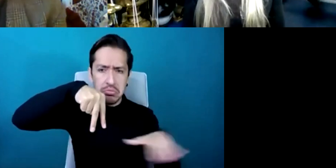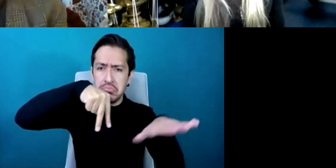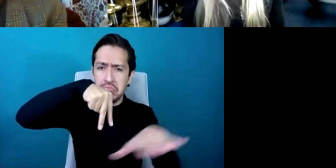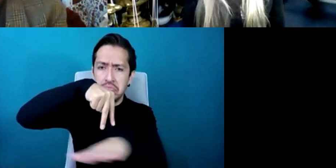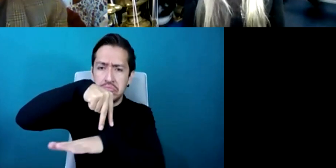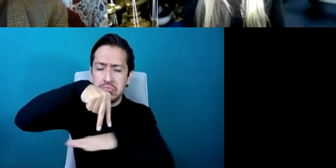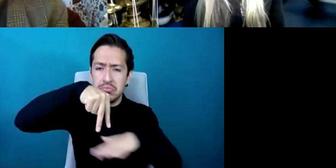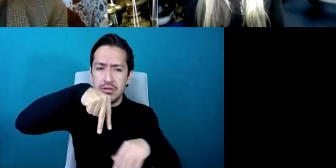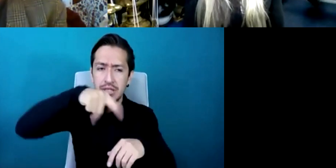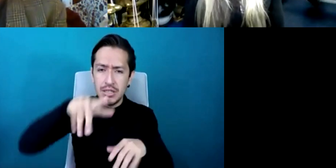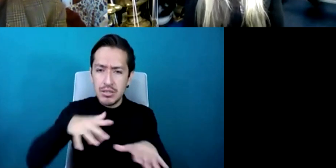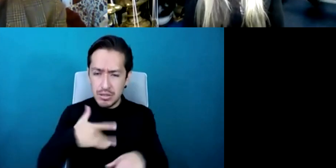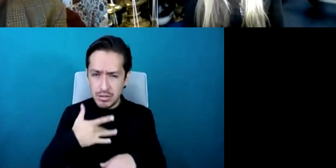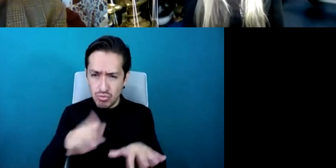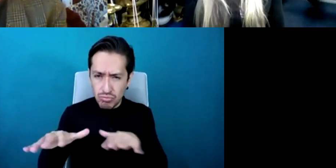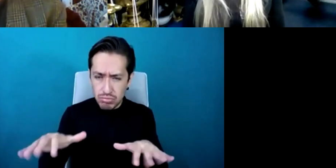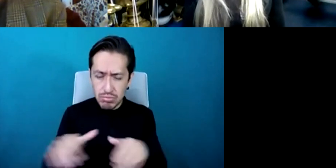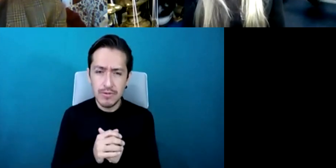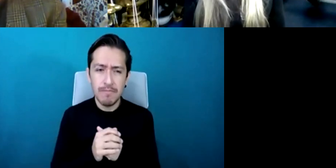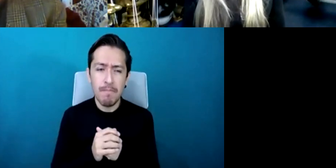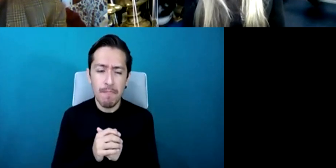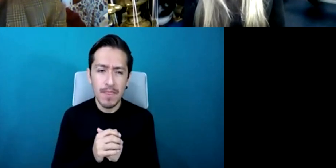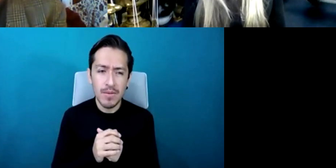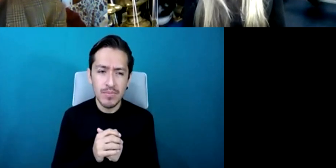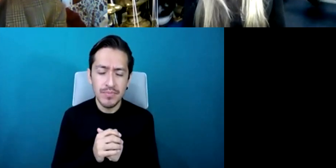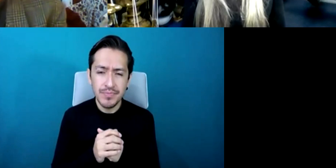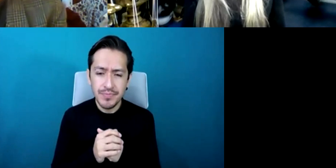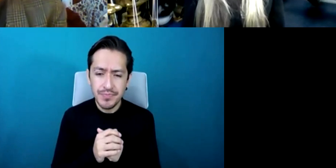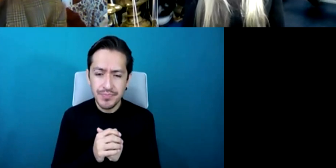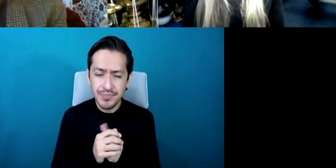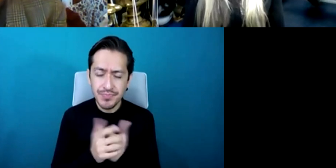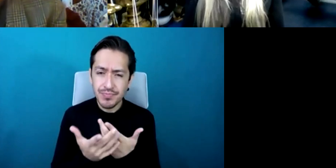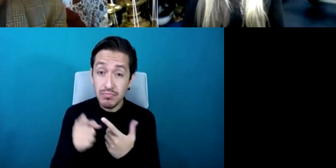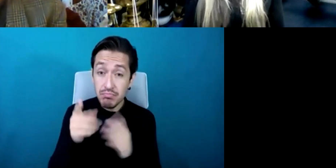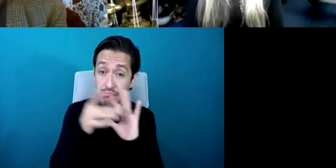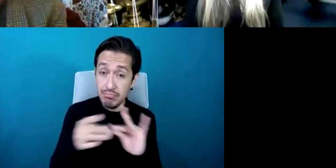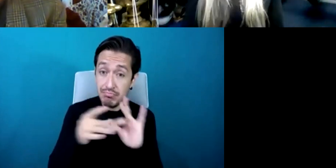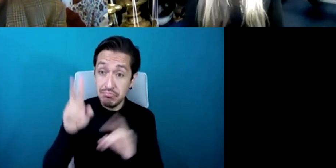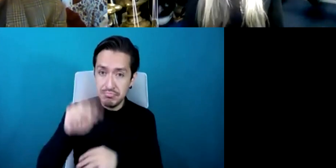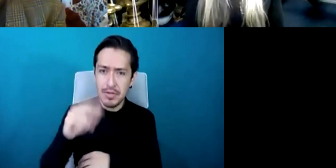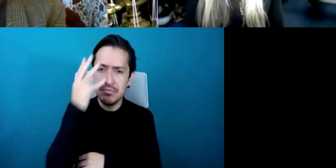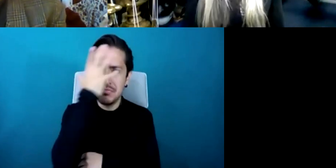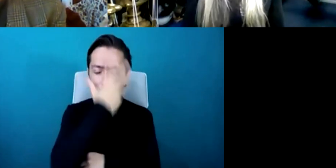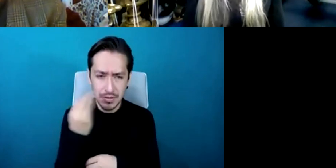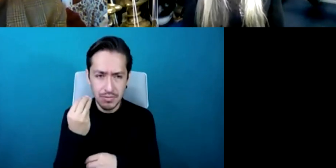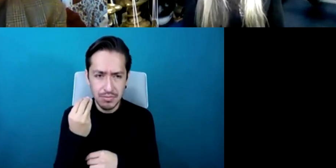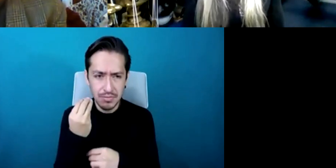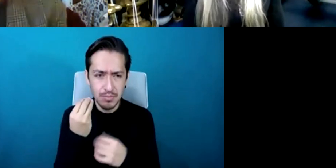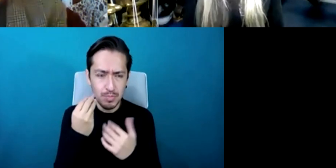Well, what you describe is very beautiful and it even suggests to me that in fact